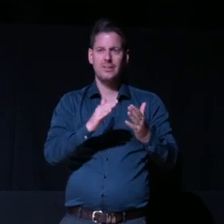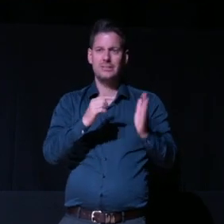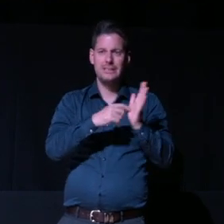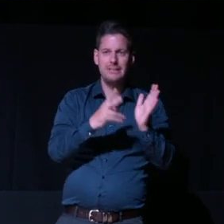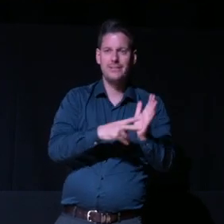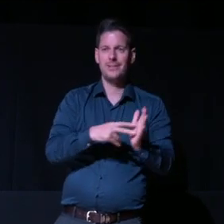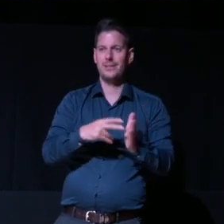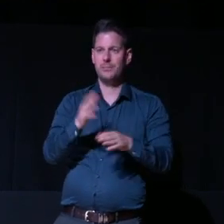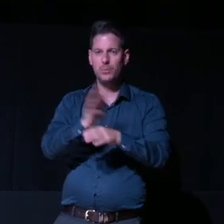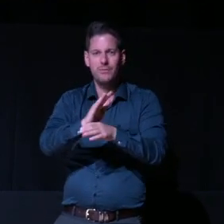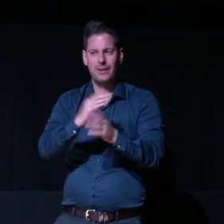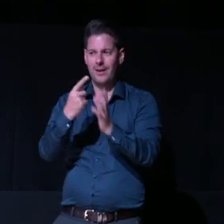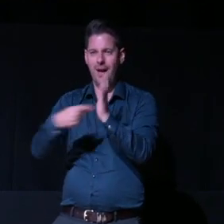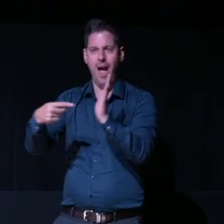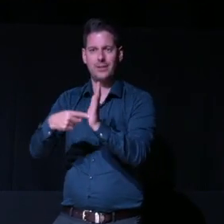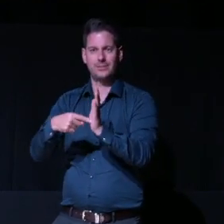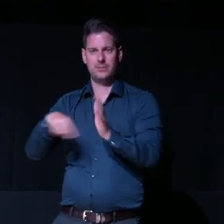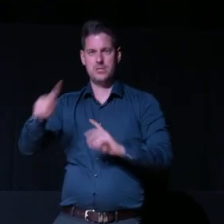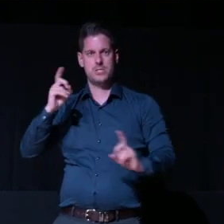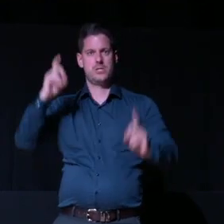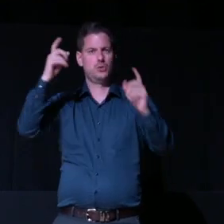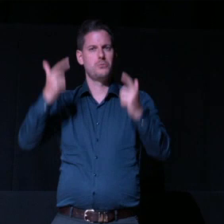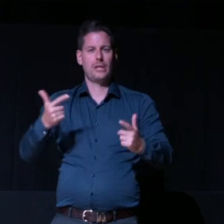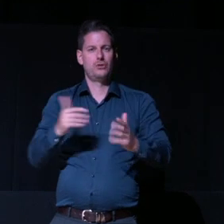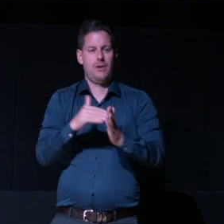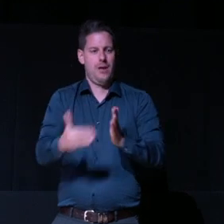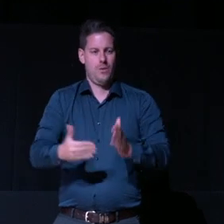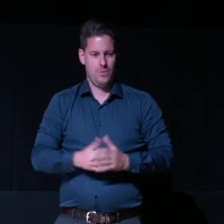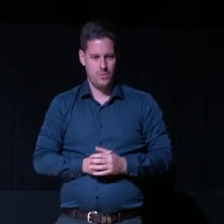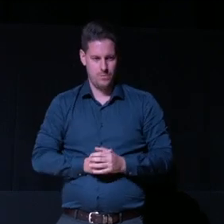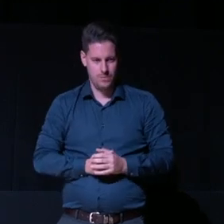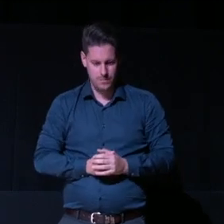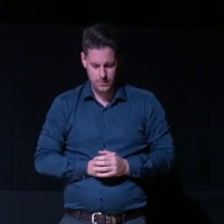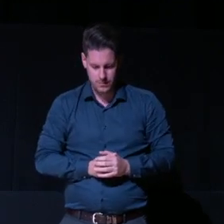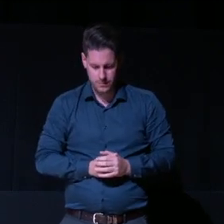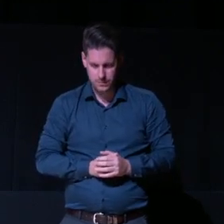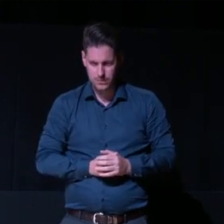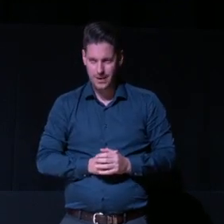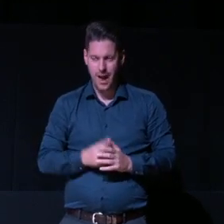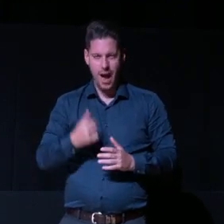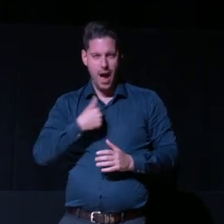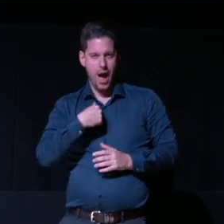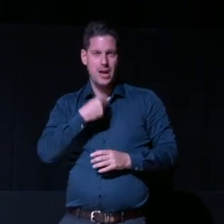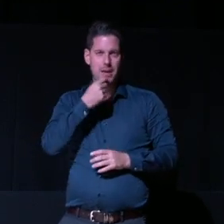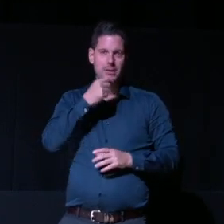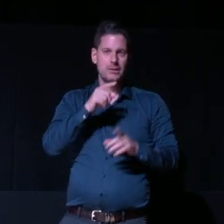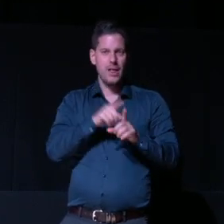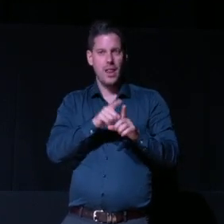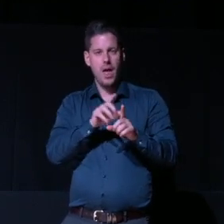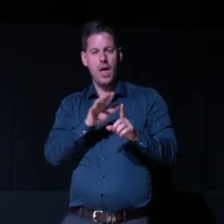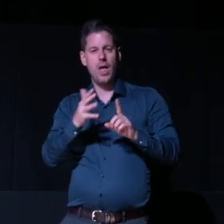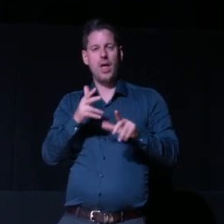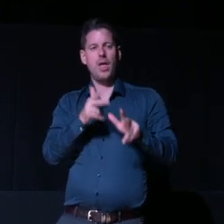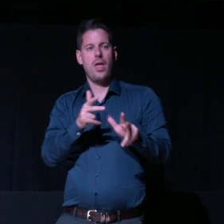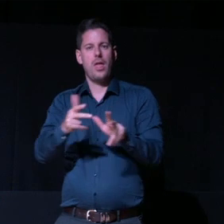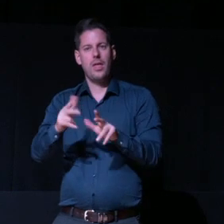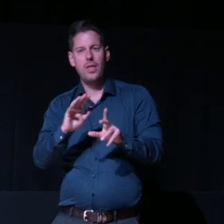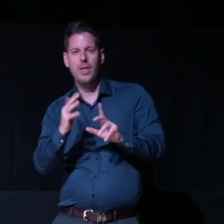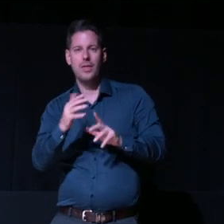I've kind of been skirting that in some of what I do, but yes, it was a tricky moment.